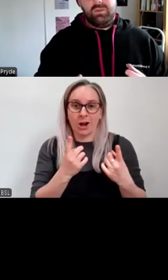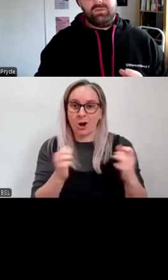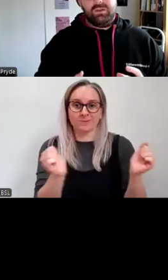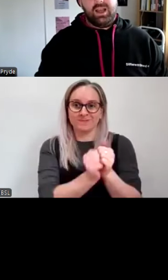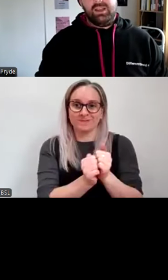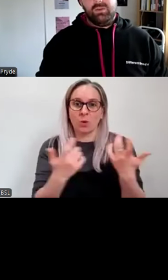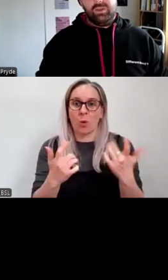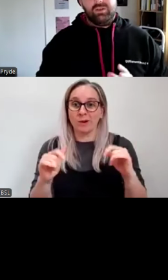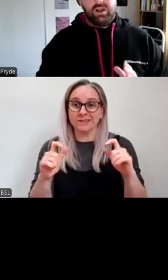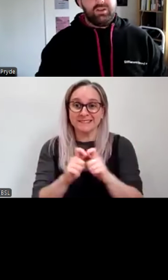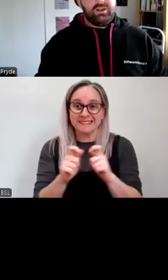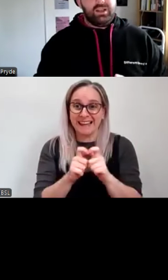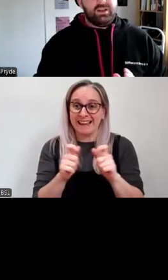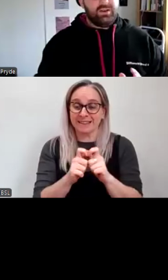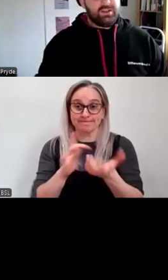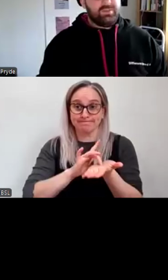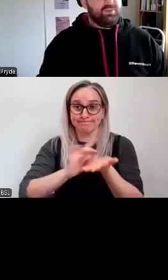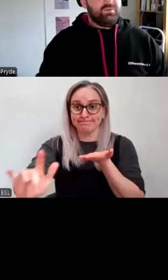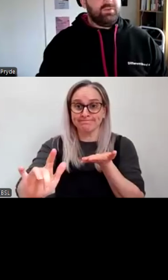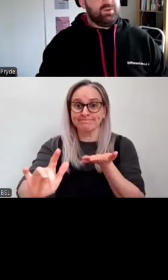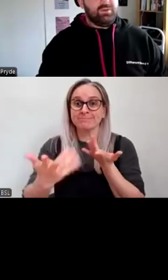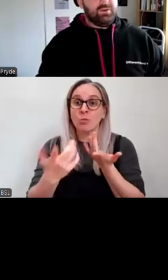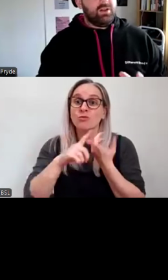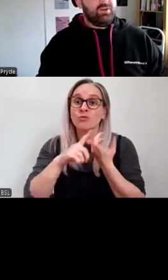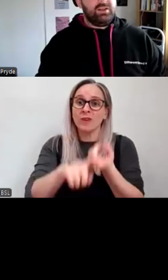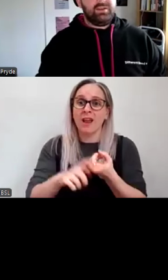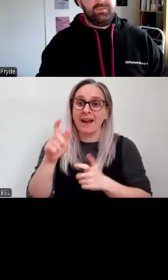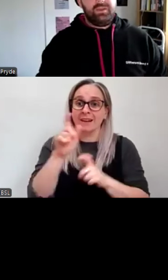When we rely only on color, it creates a problem for people who are colorblind.